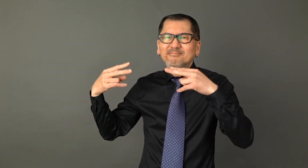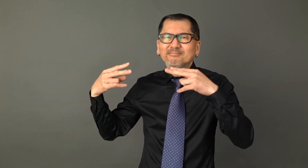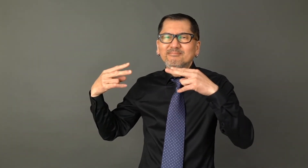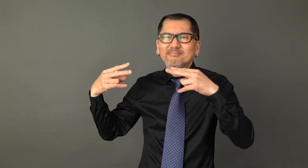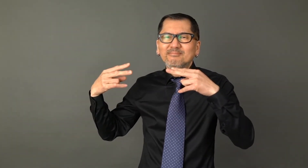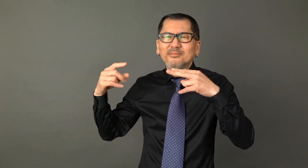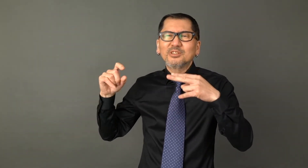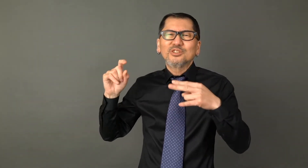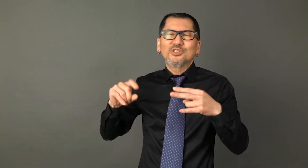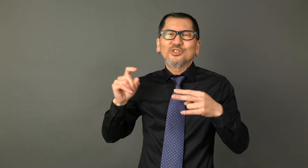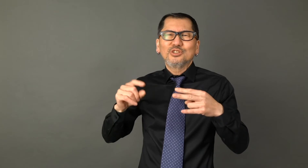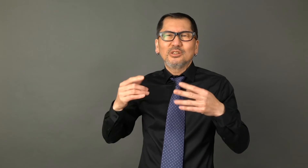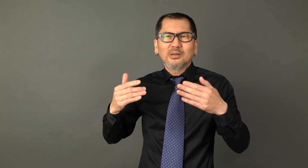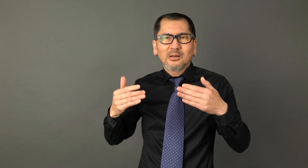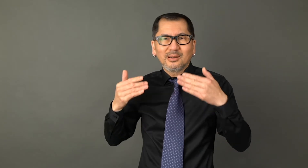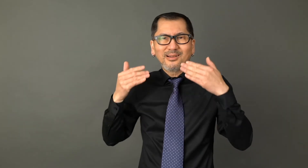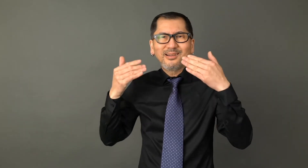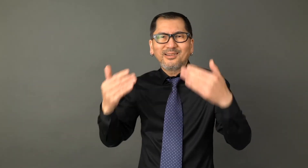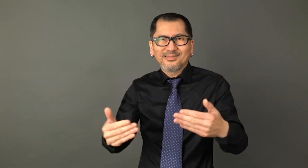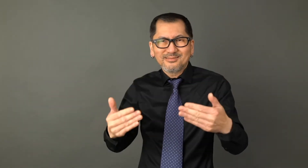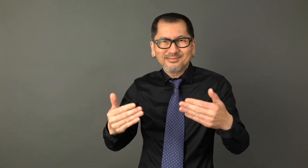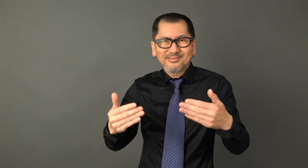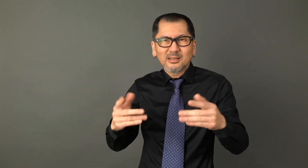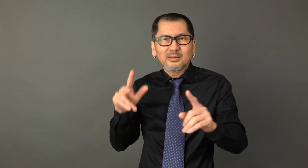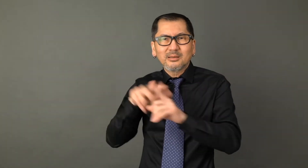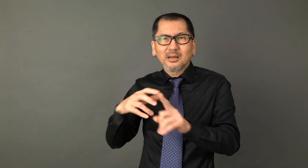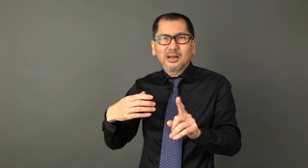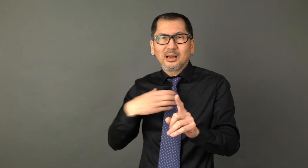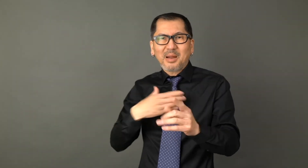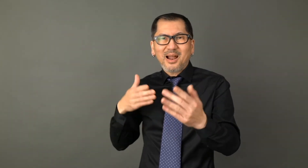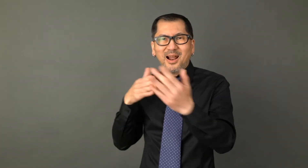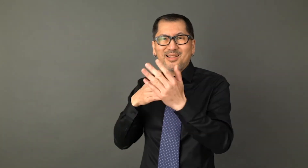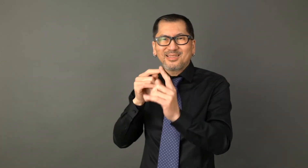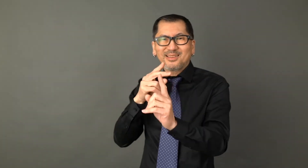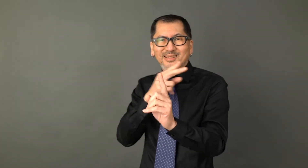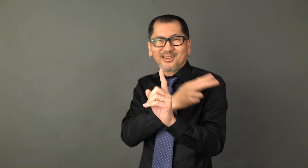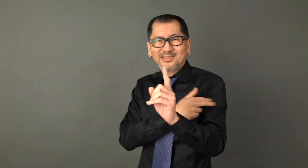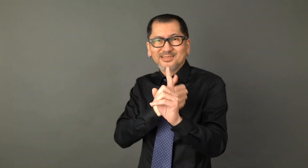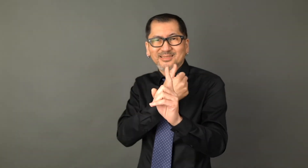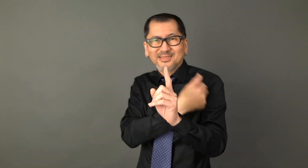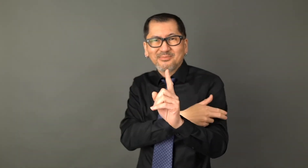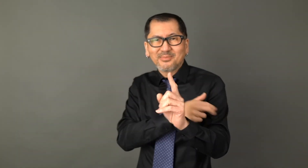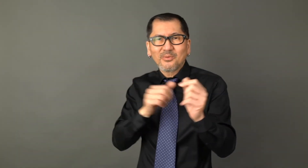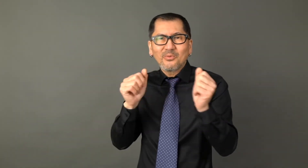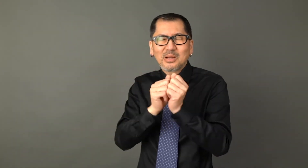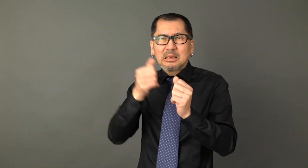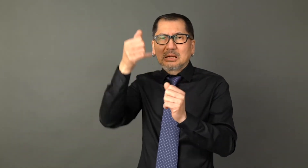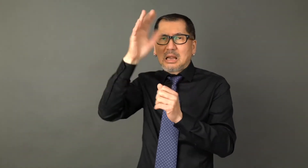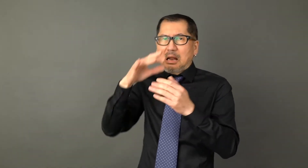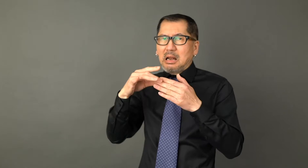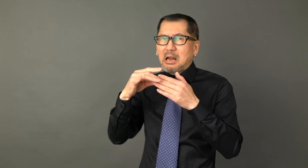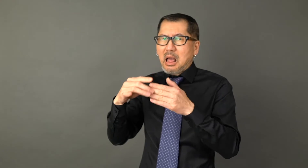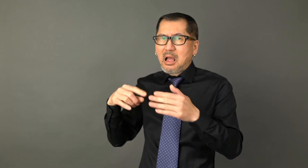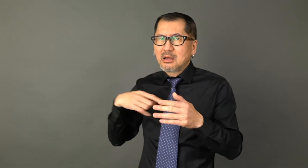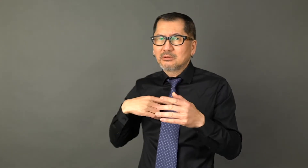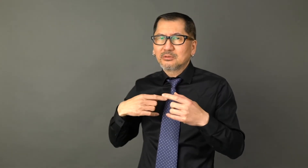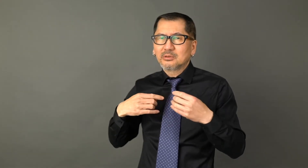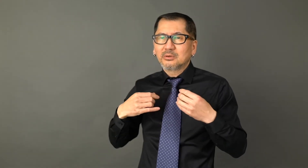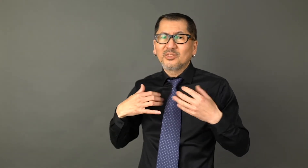and agreed we should move forward with filing a complaint against the hospital with God's guidance for courage.